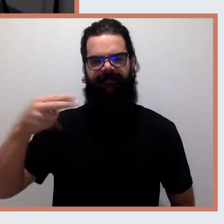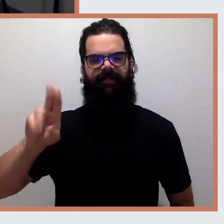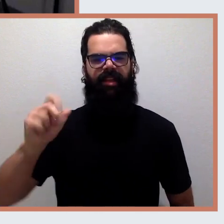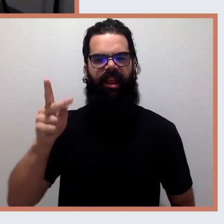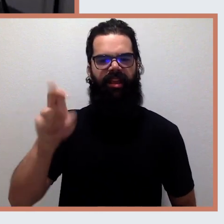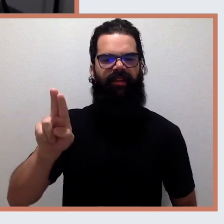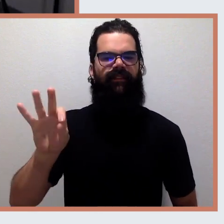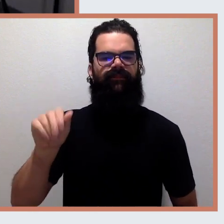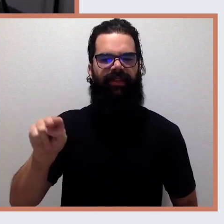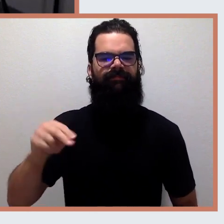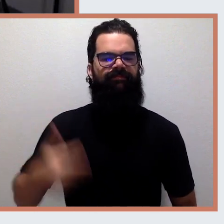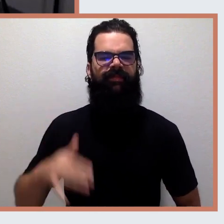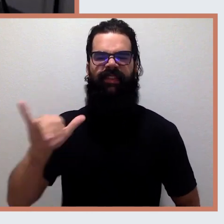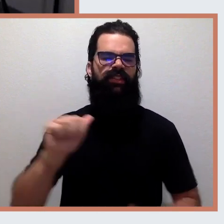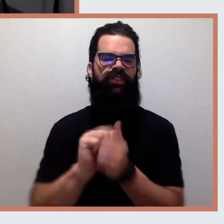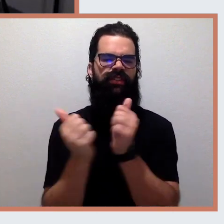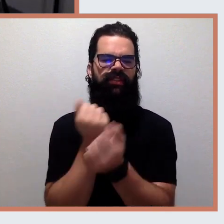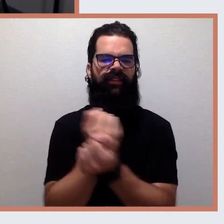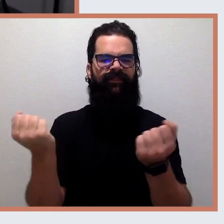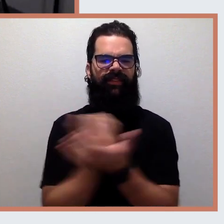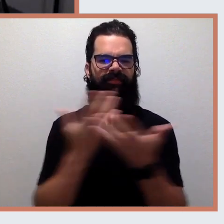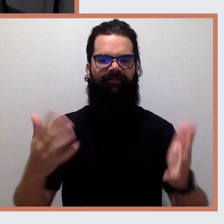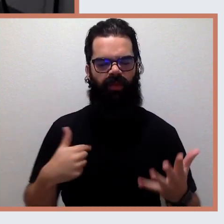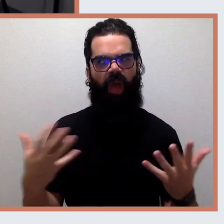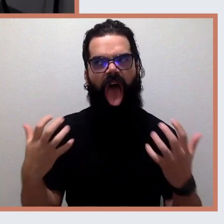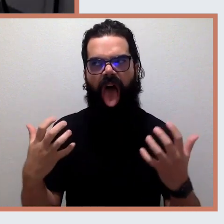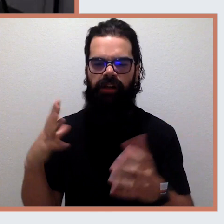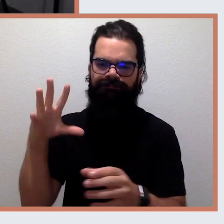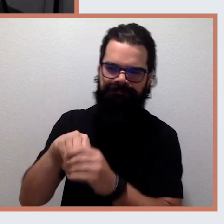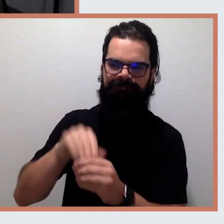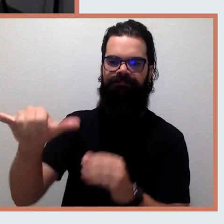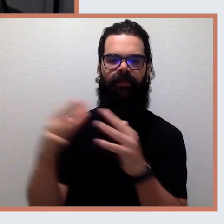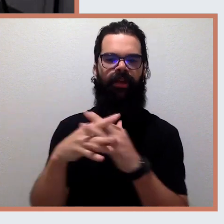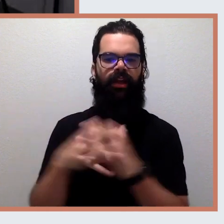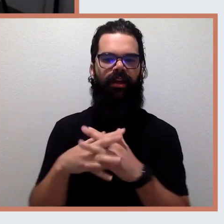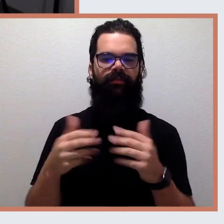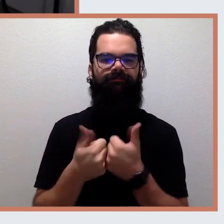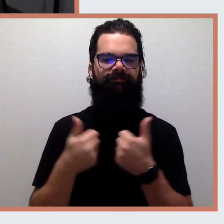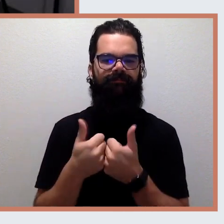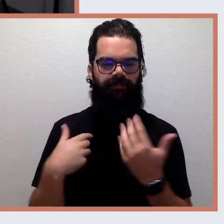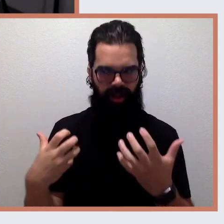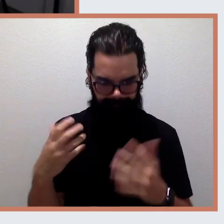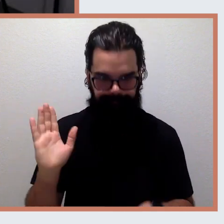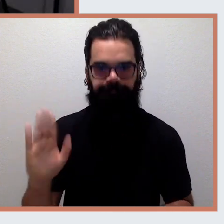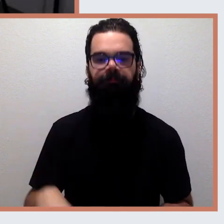so that changed everything. I really wanted to play football for them too, really badly,